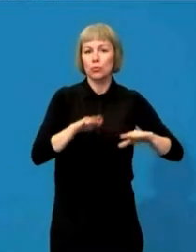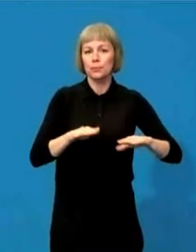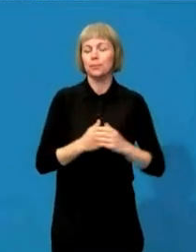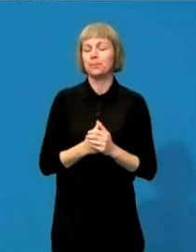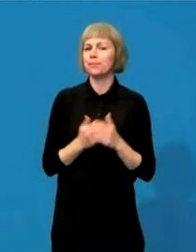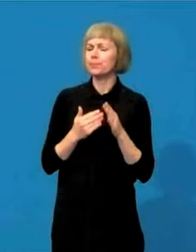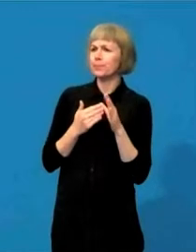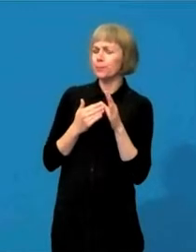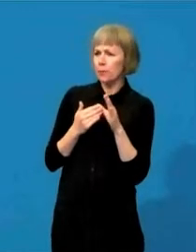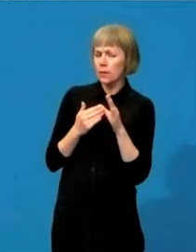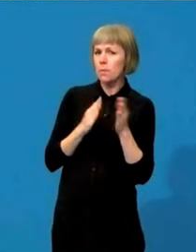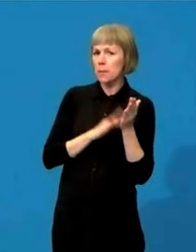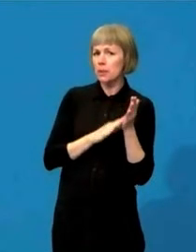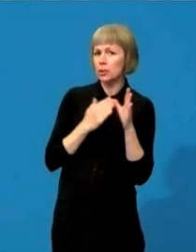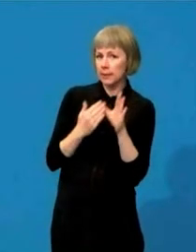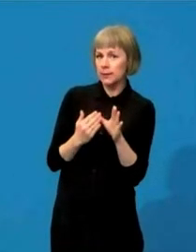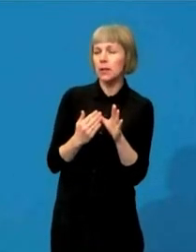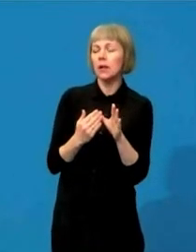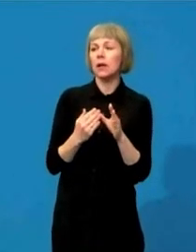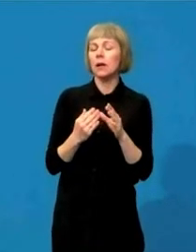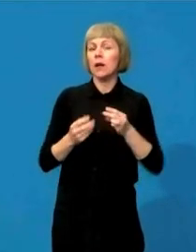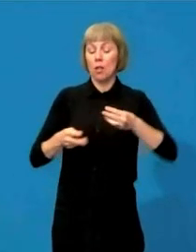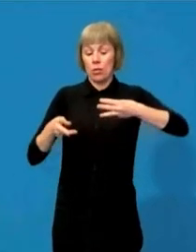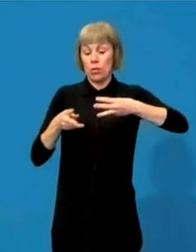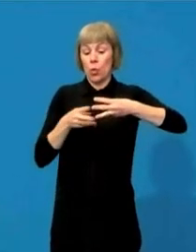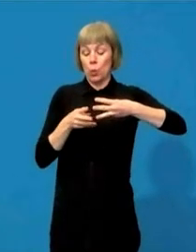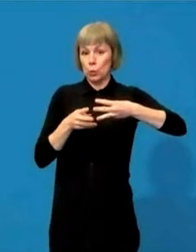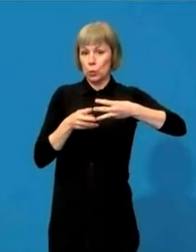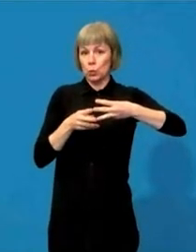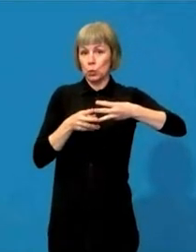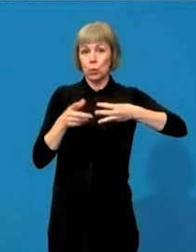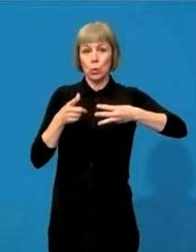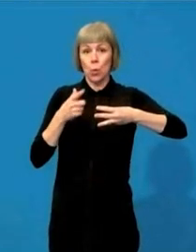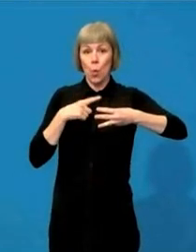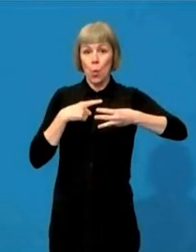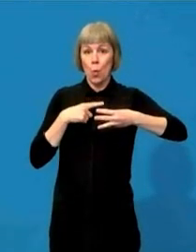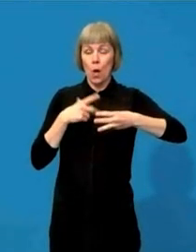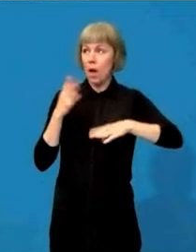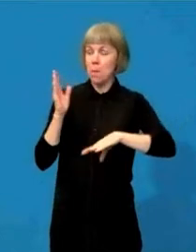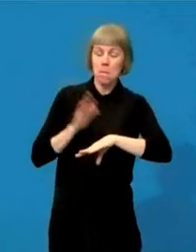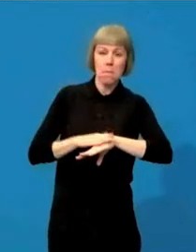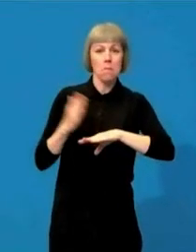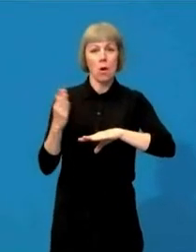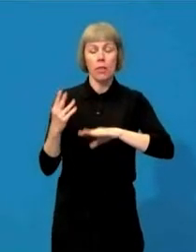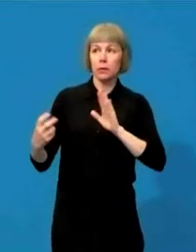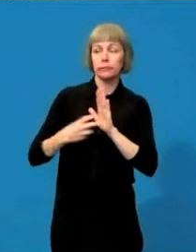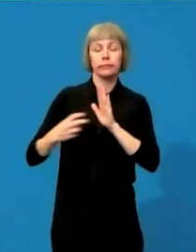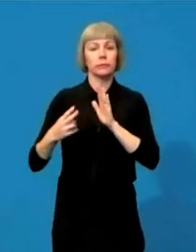Quaden, the reasons why, after experiencing with the Lililwan Project, it's - they had to